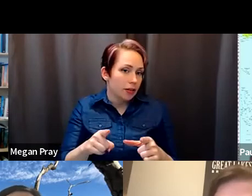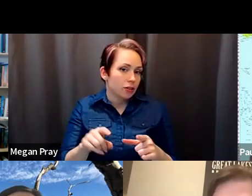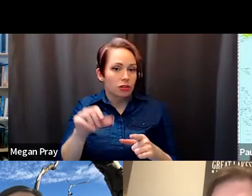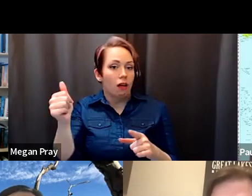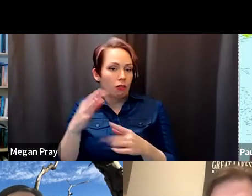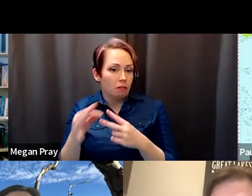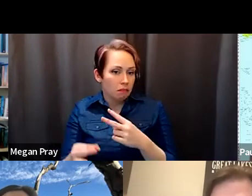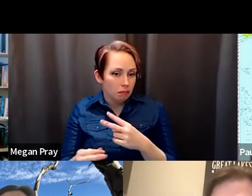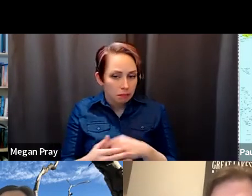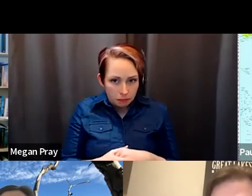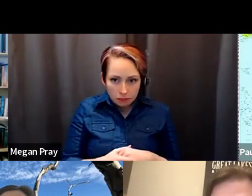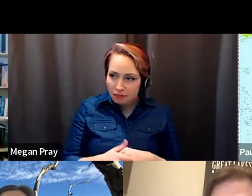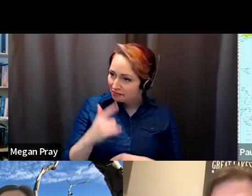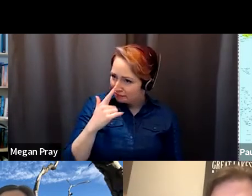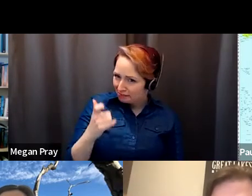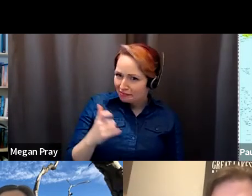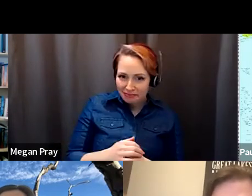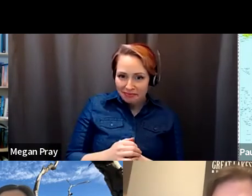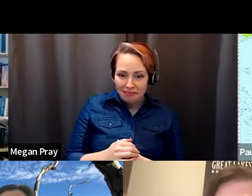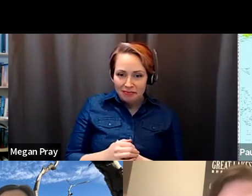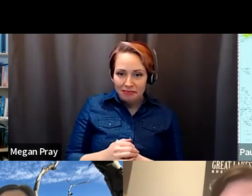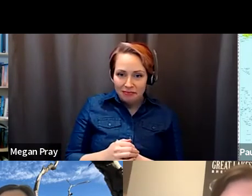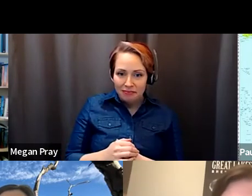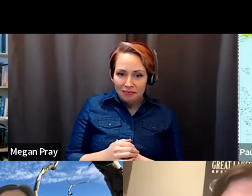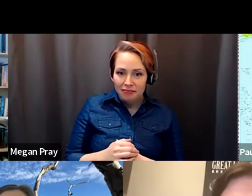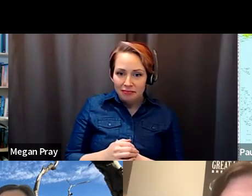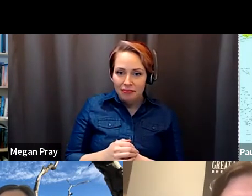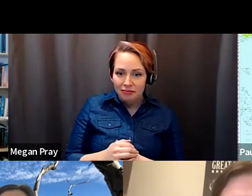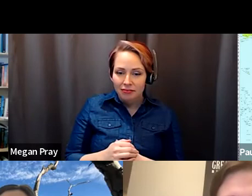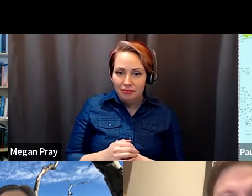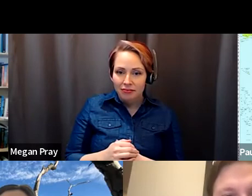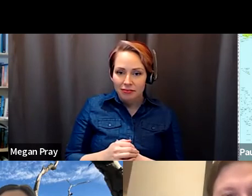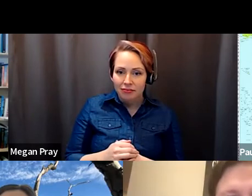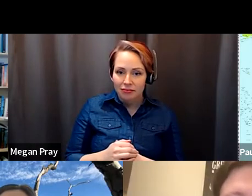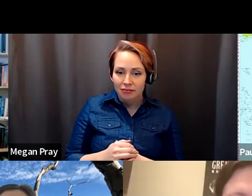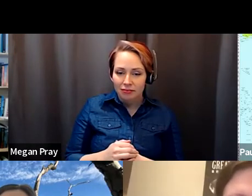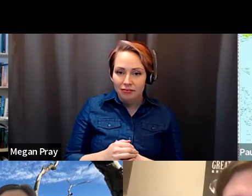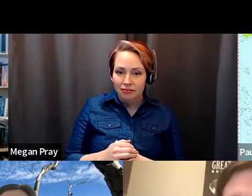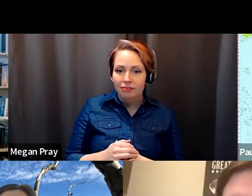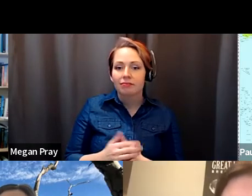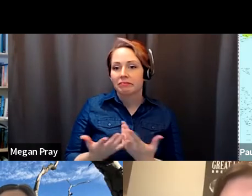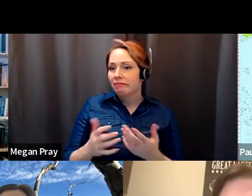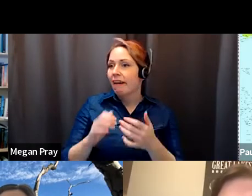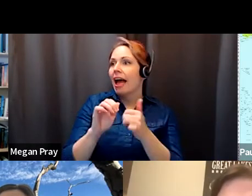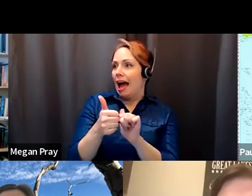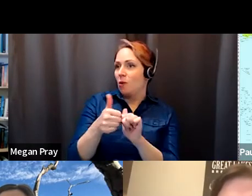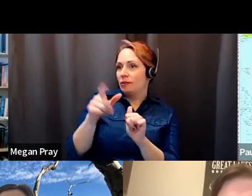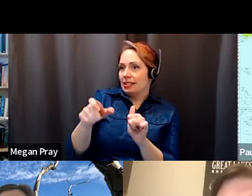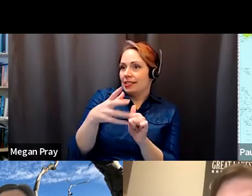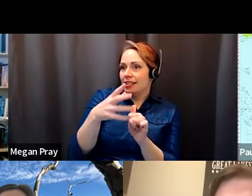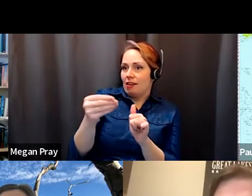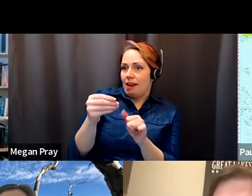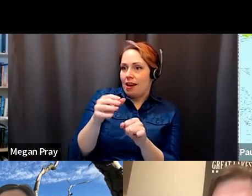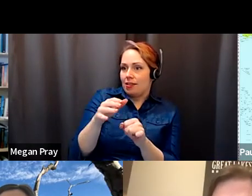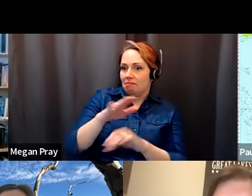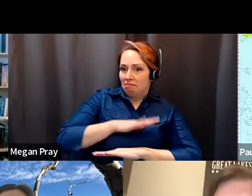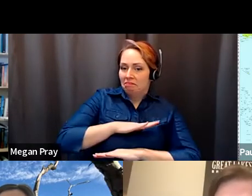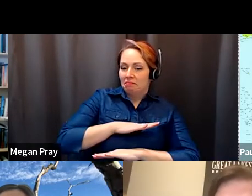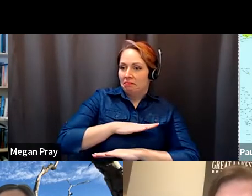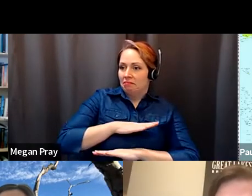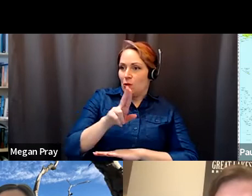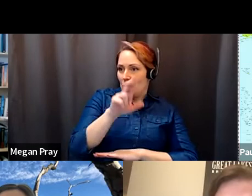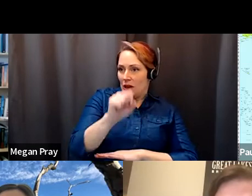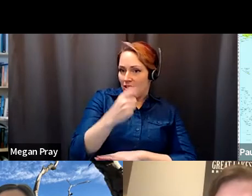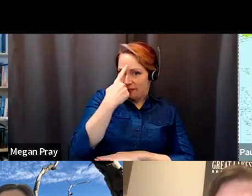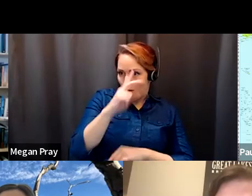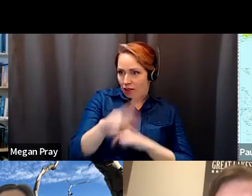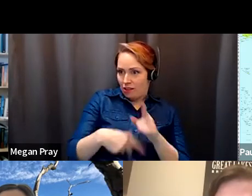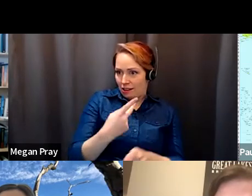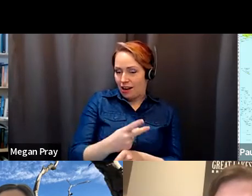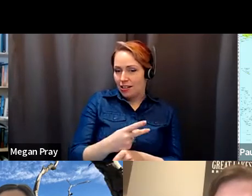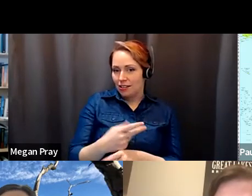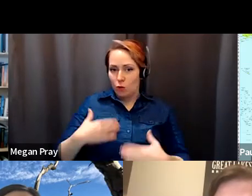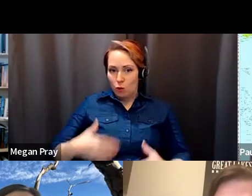Paul Gellert: yeah interesting guests to sort of the how necessary and sufficient is the condition of us support for the kinds of human rights abuses that that you're talking about.